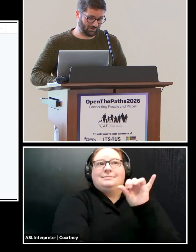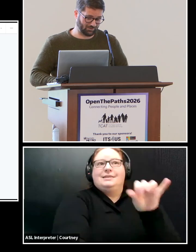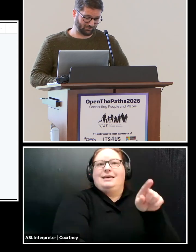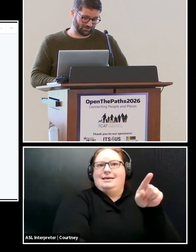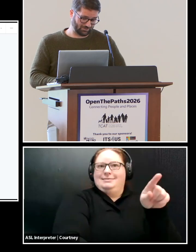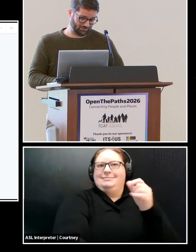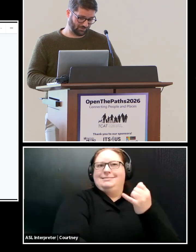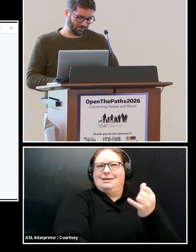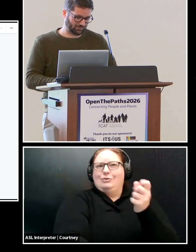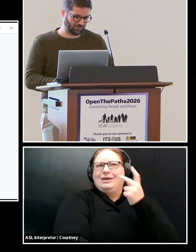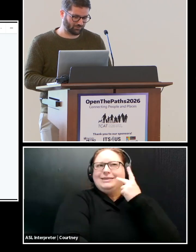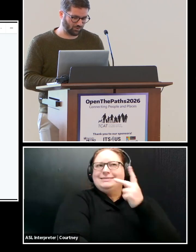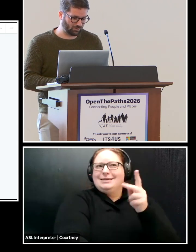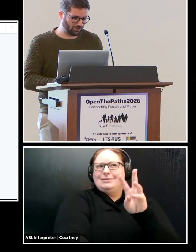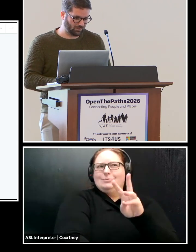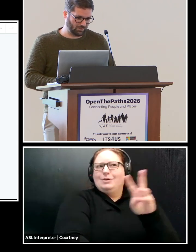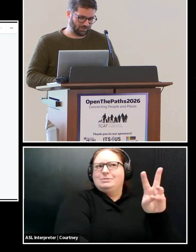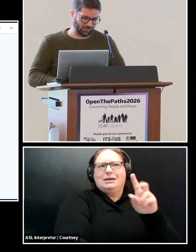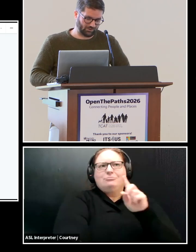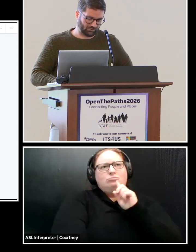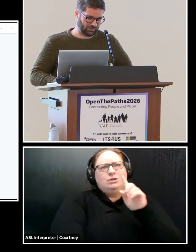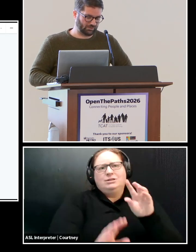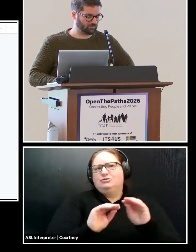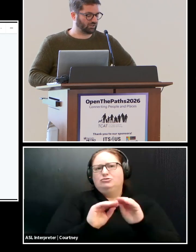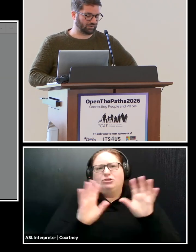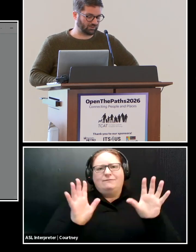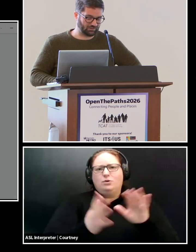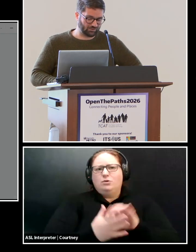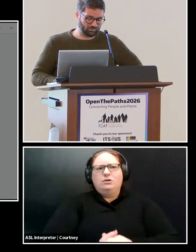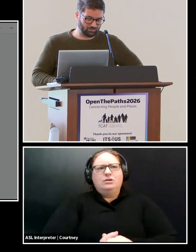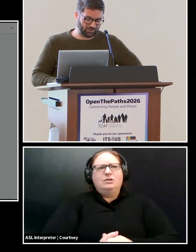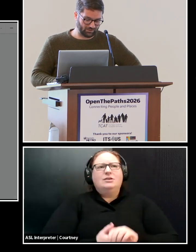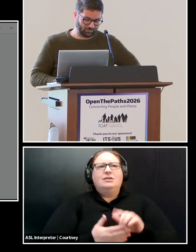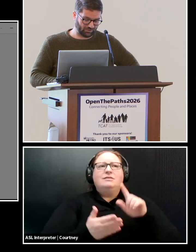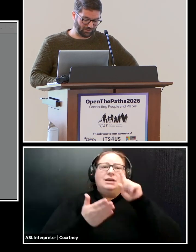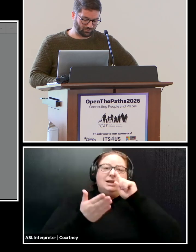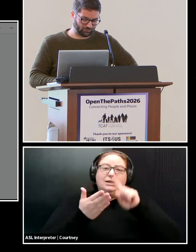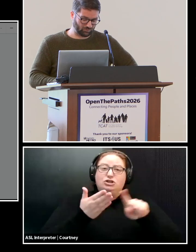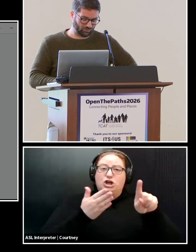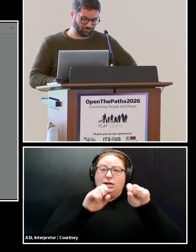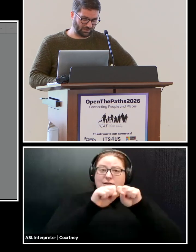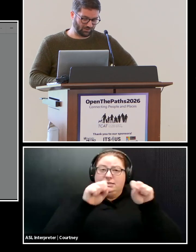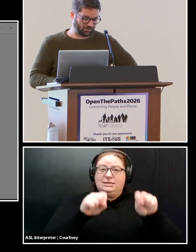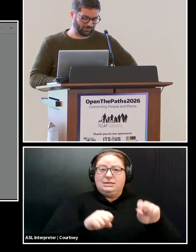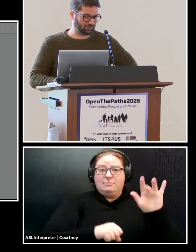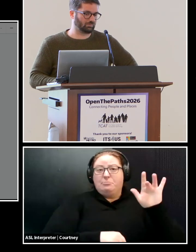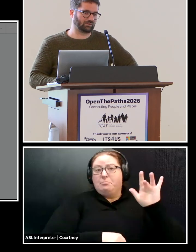uh, is relatively straightforward. Uh, there's a check system button up top which will analyze